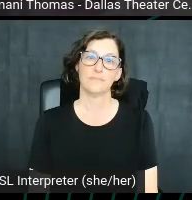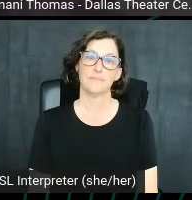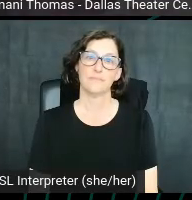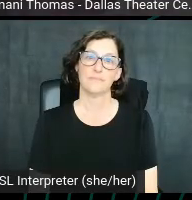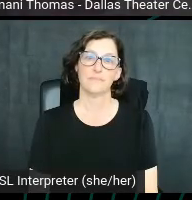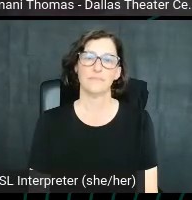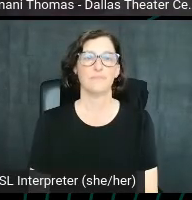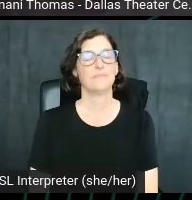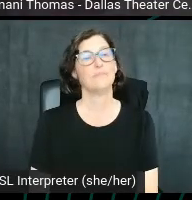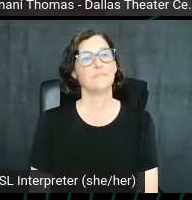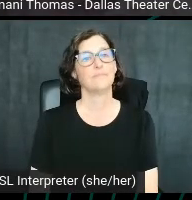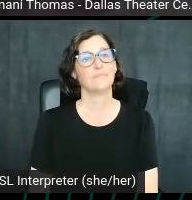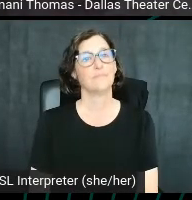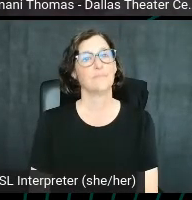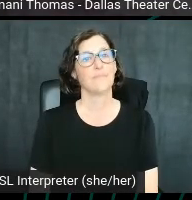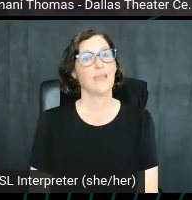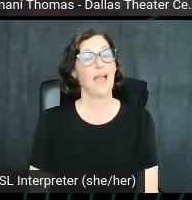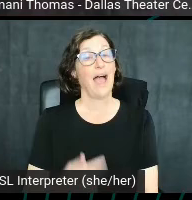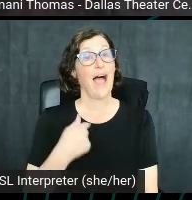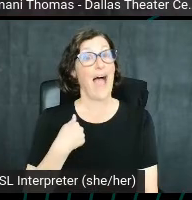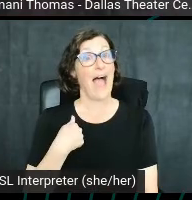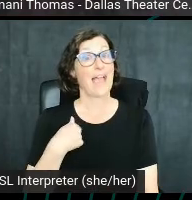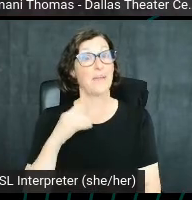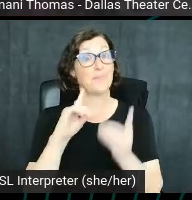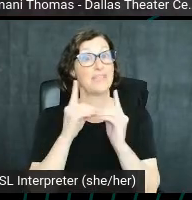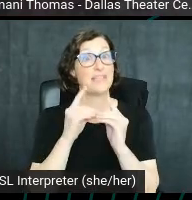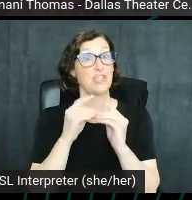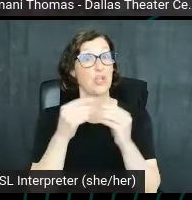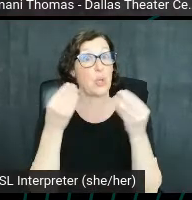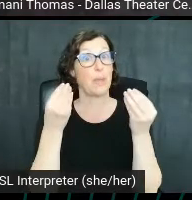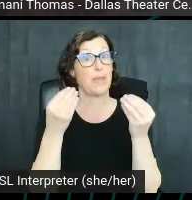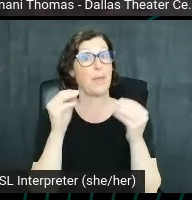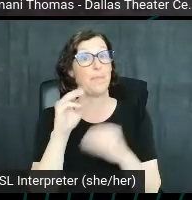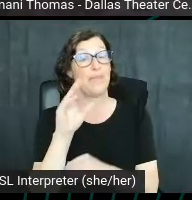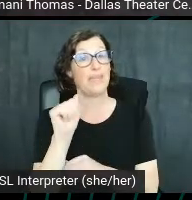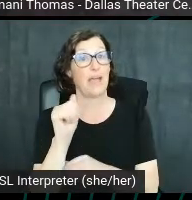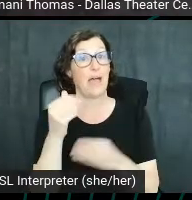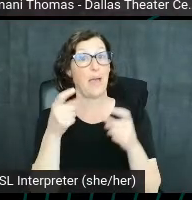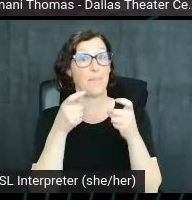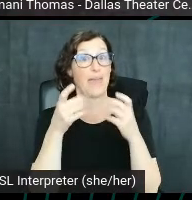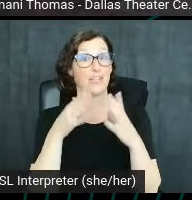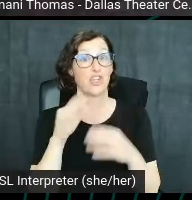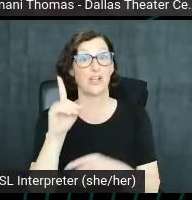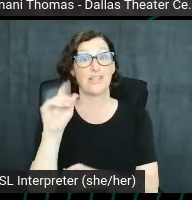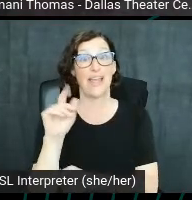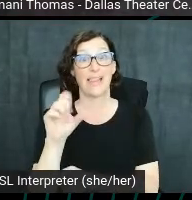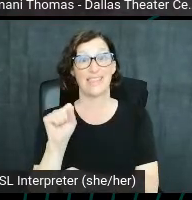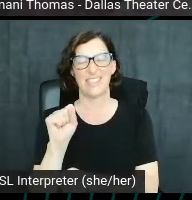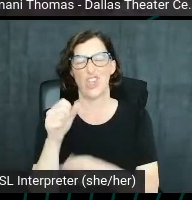I am the Digital Media Manager at Dallas Theater Center, a regional theater in North Texas.